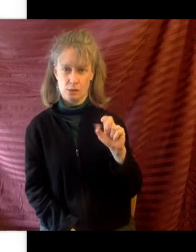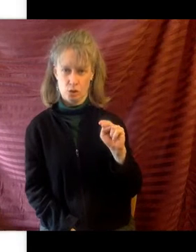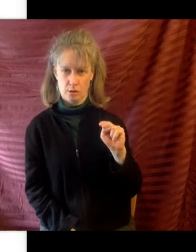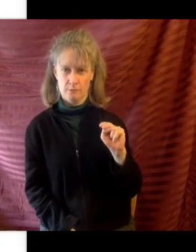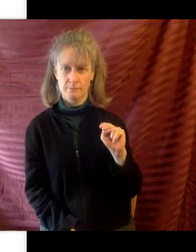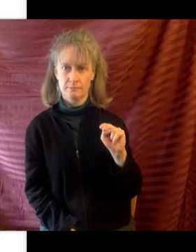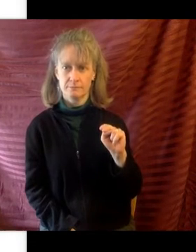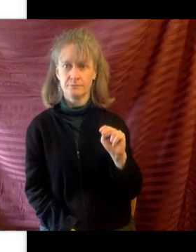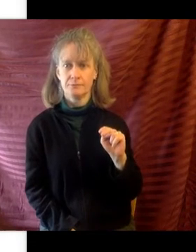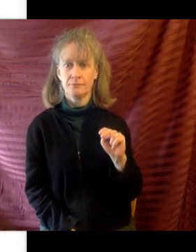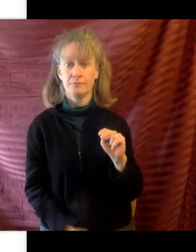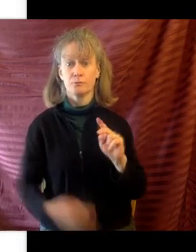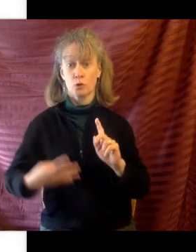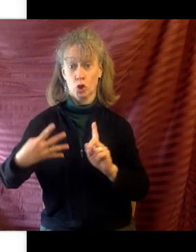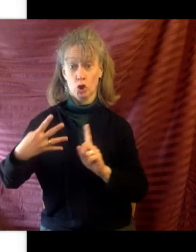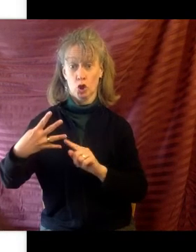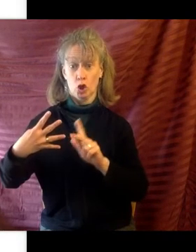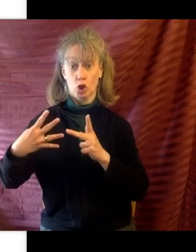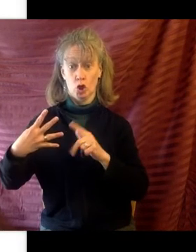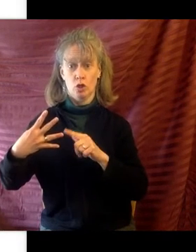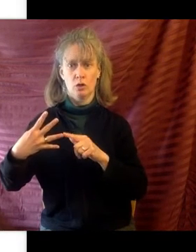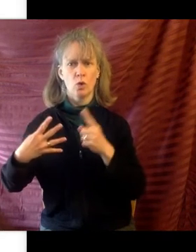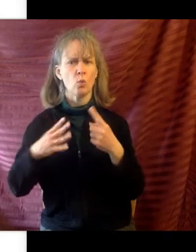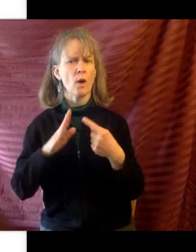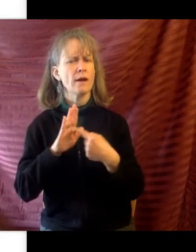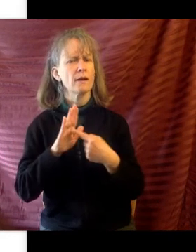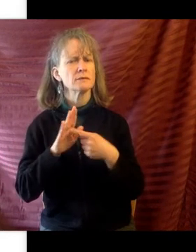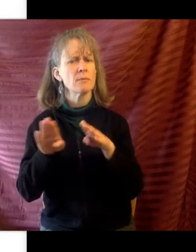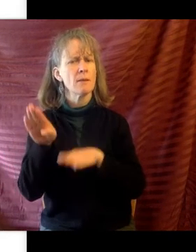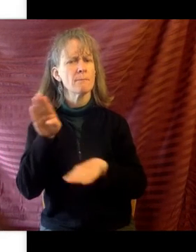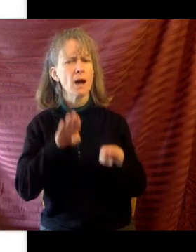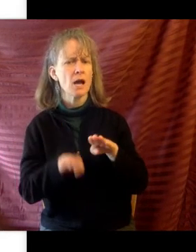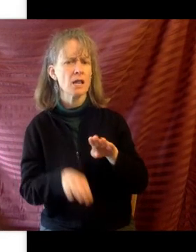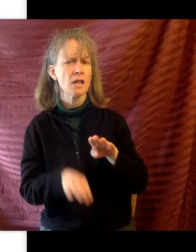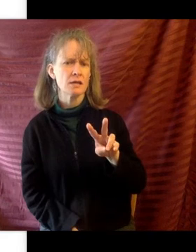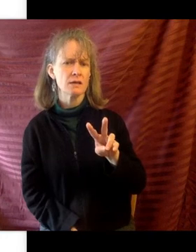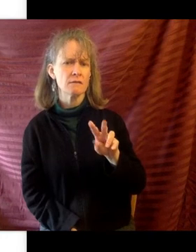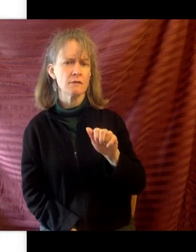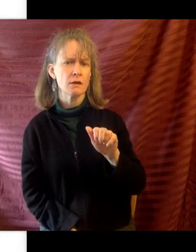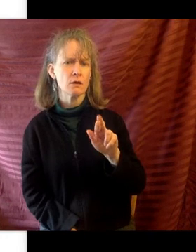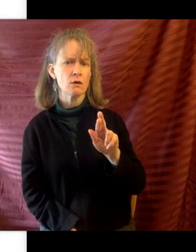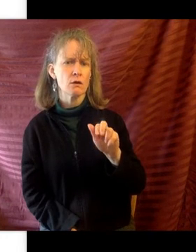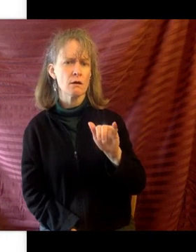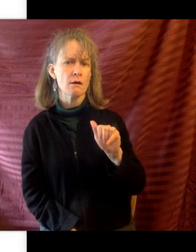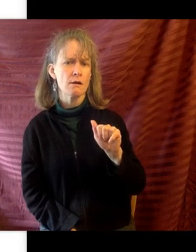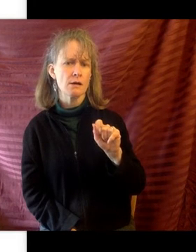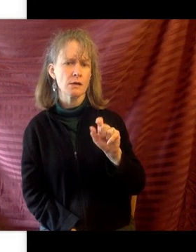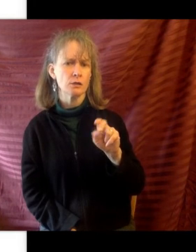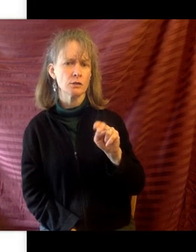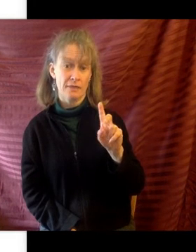Number 3. What is one example of biological variation that Darwin observed in his travels?